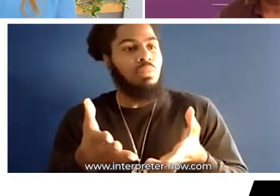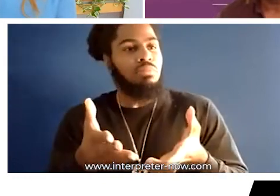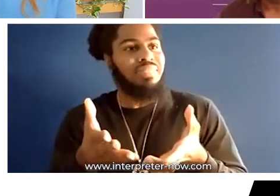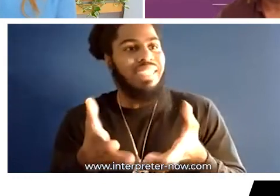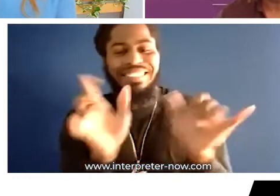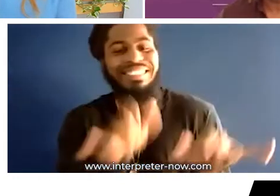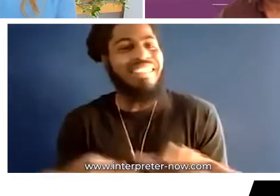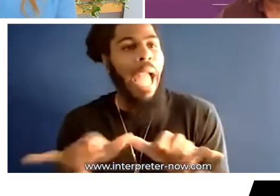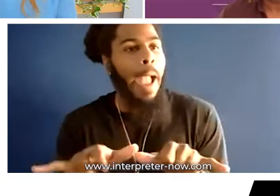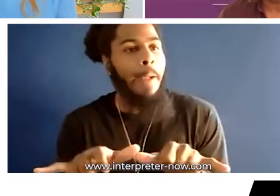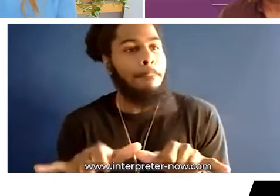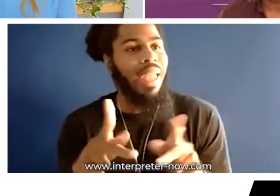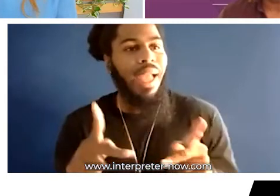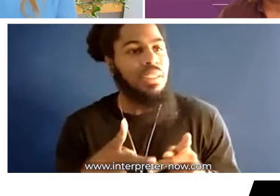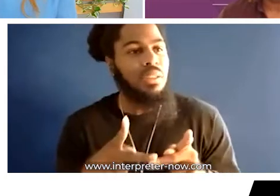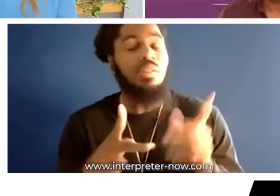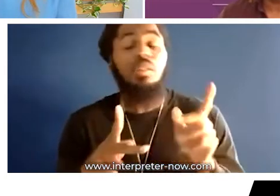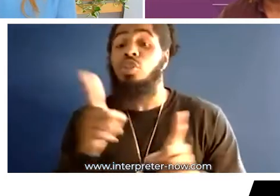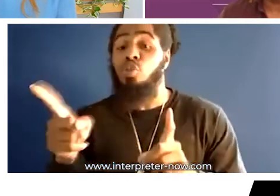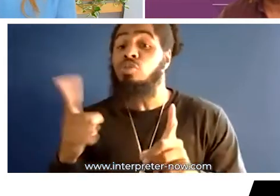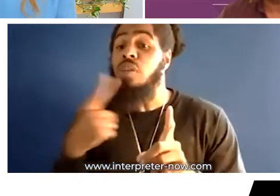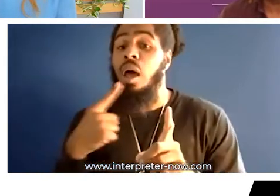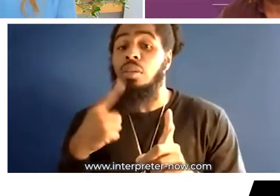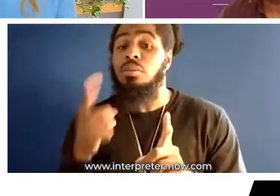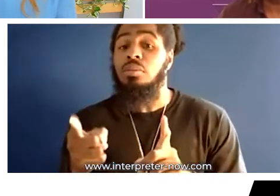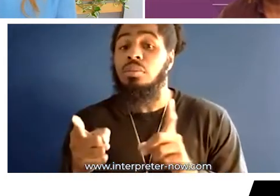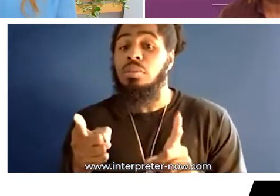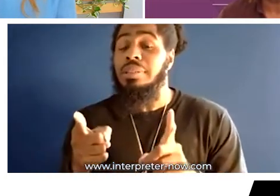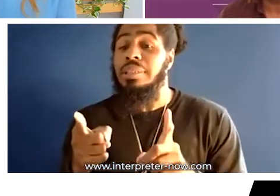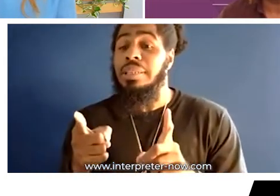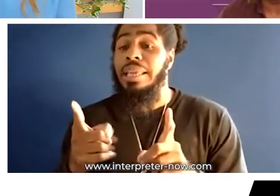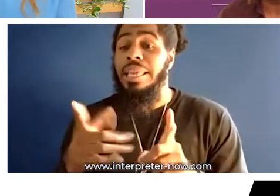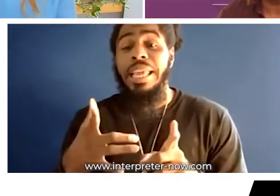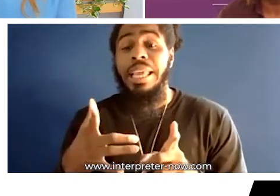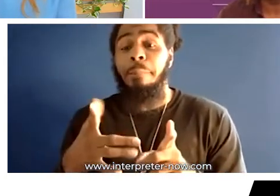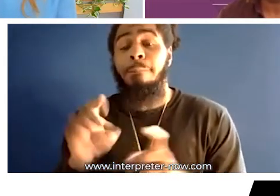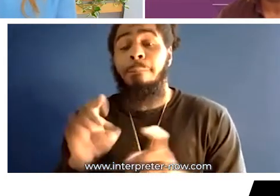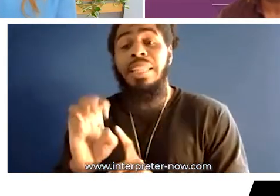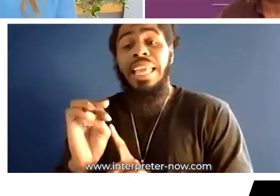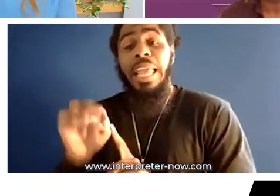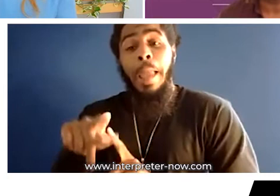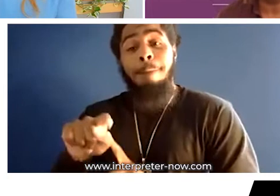And as you've mentioned, Melinda, right now, empathy and compassion are so critically important. People are holding a lot.